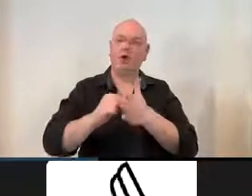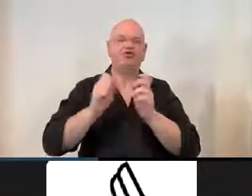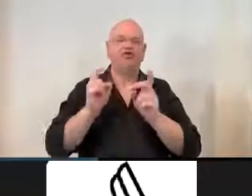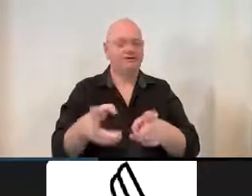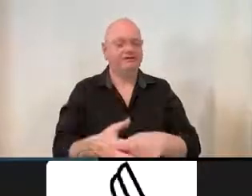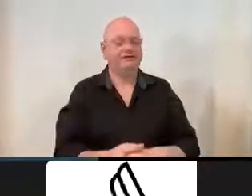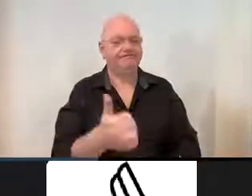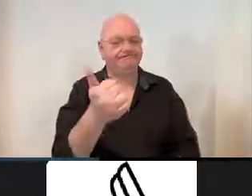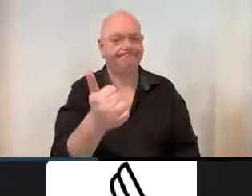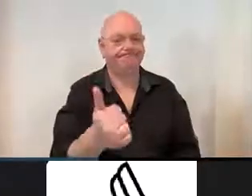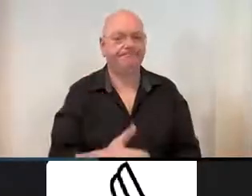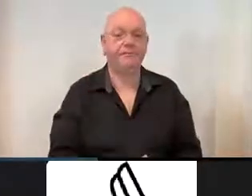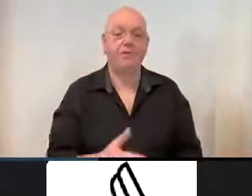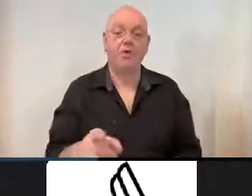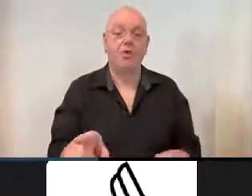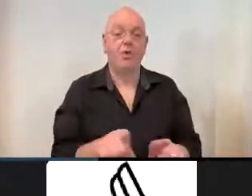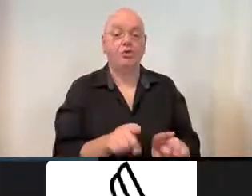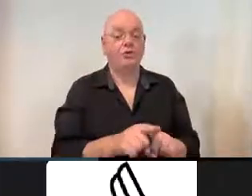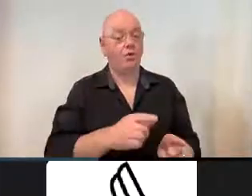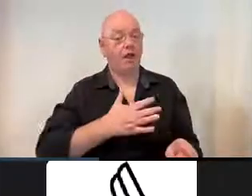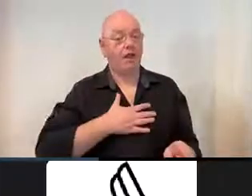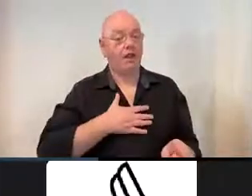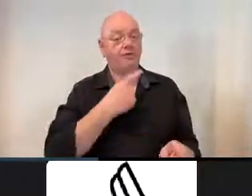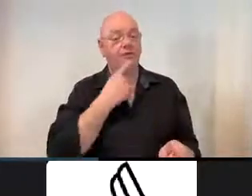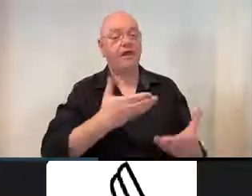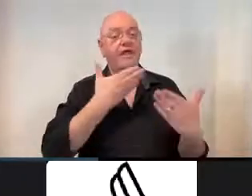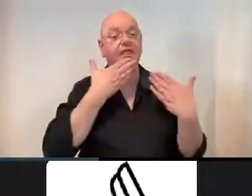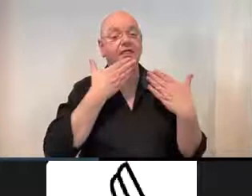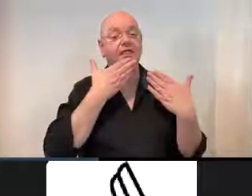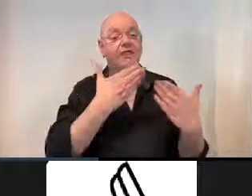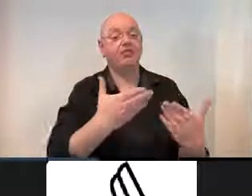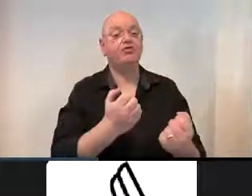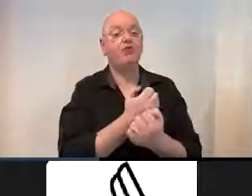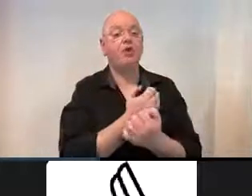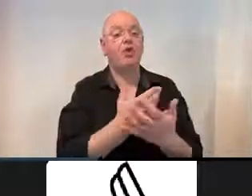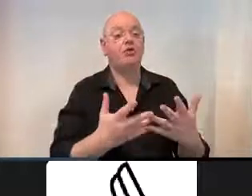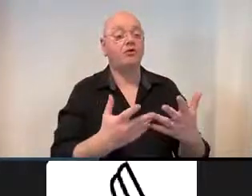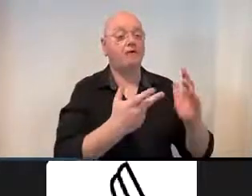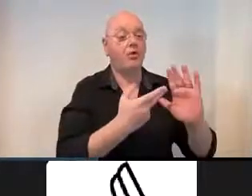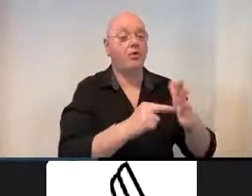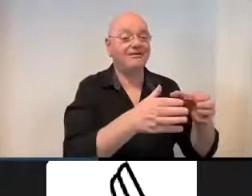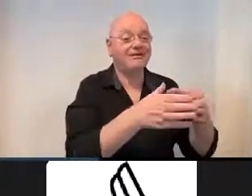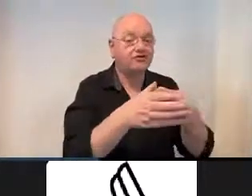the report and hopefully you can see that there's a lot more in there to be explored. With that, I will finish the presentation.